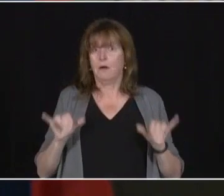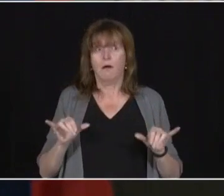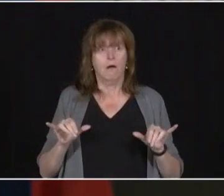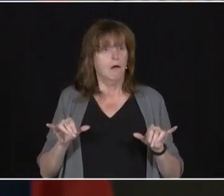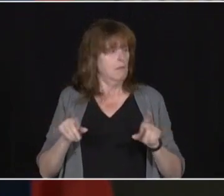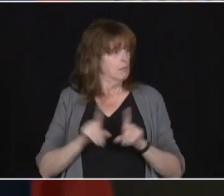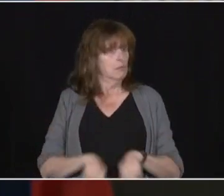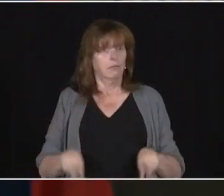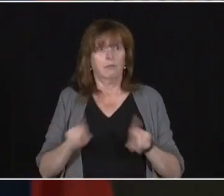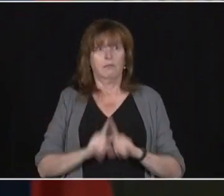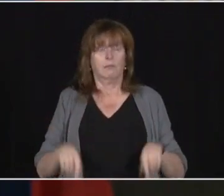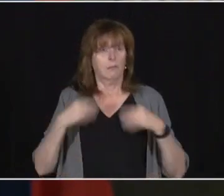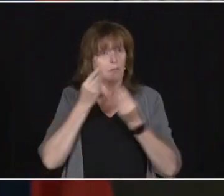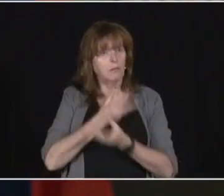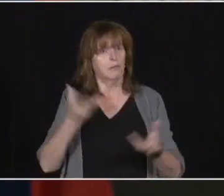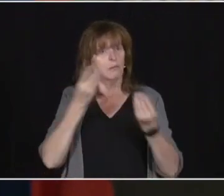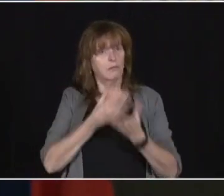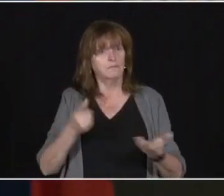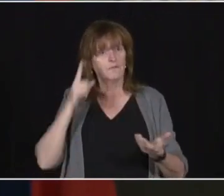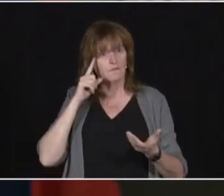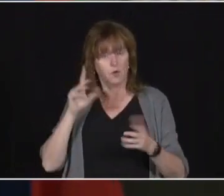to the Minister of health.